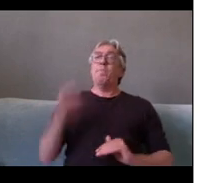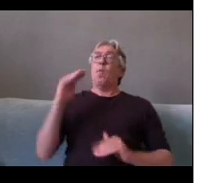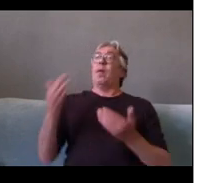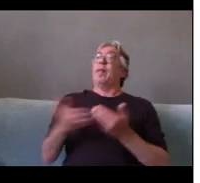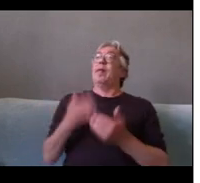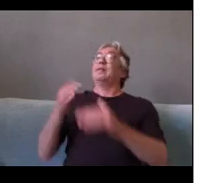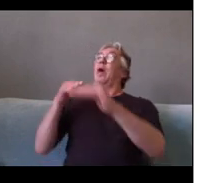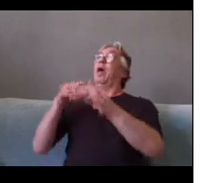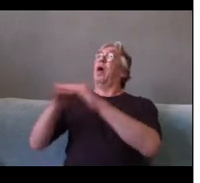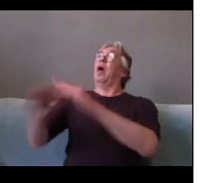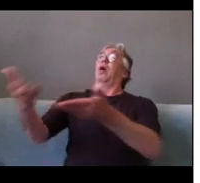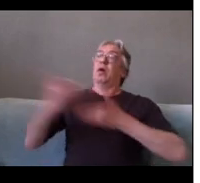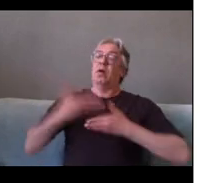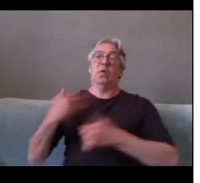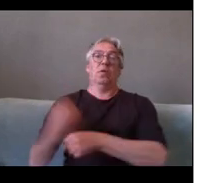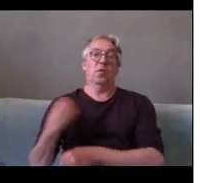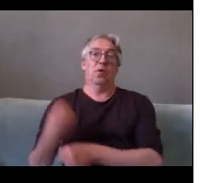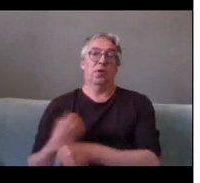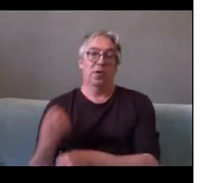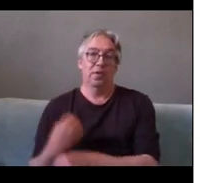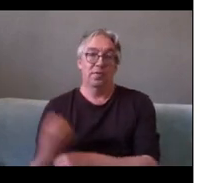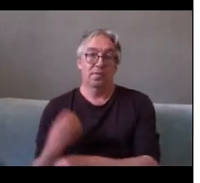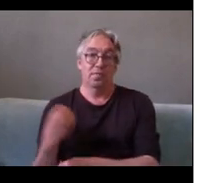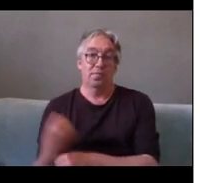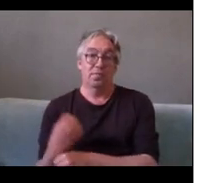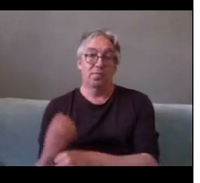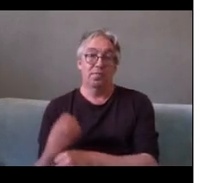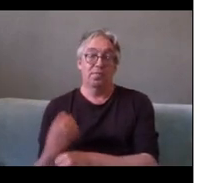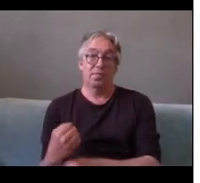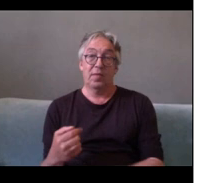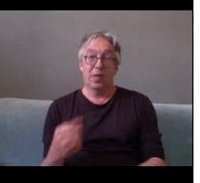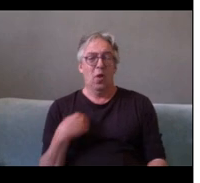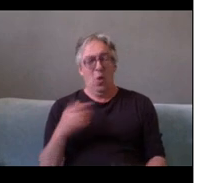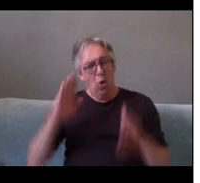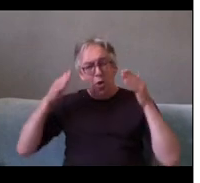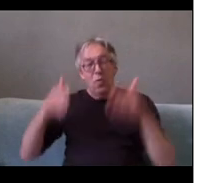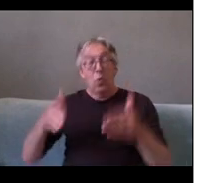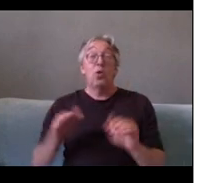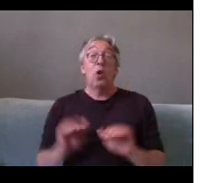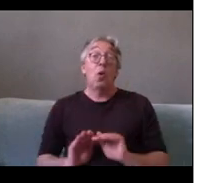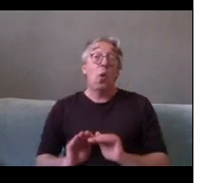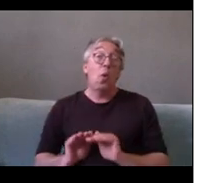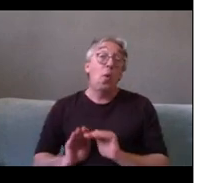for over 10,000 women and men with disabilities,